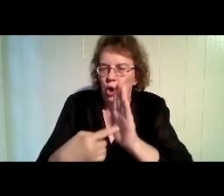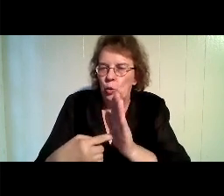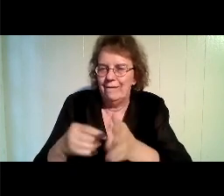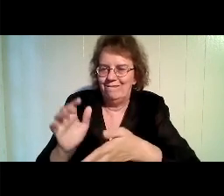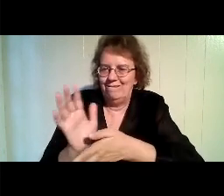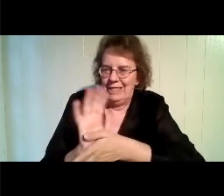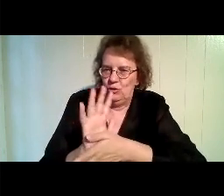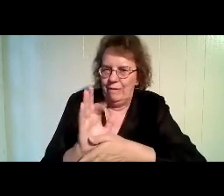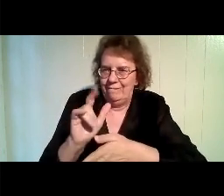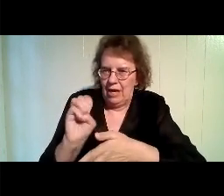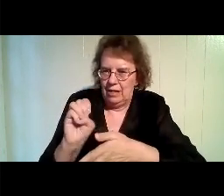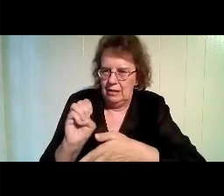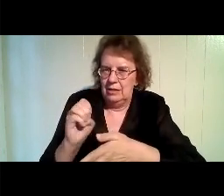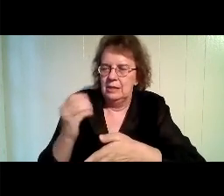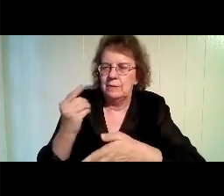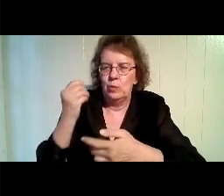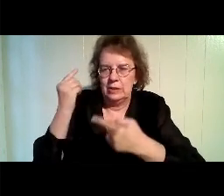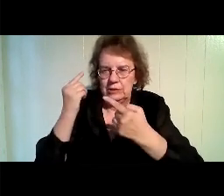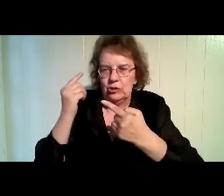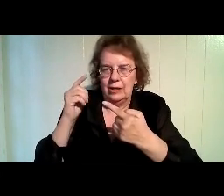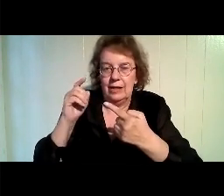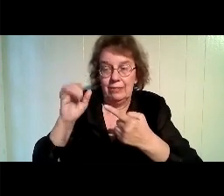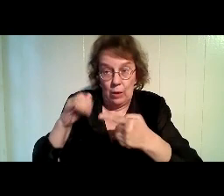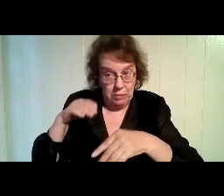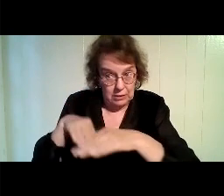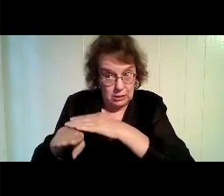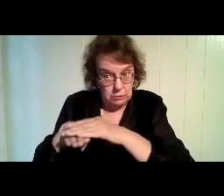consider is if that's going to be accessible now. If it's a